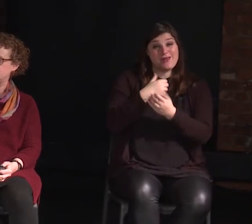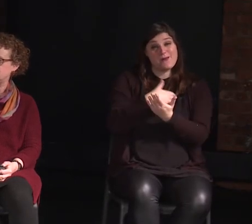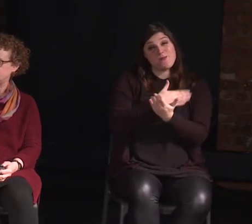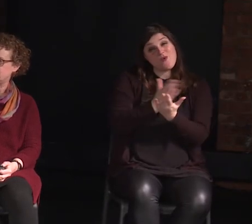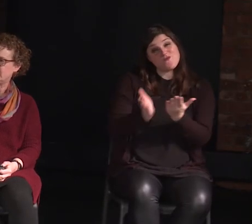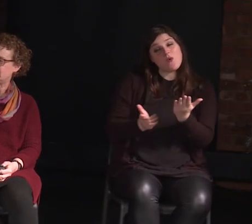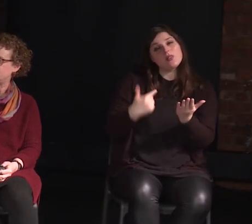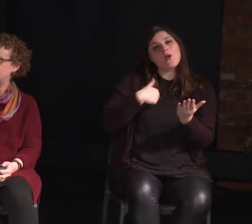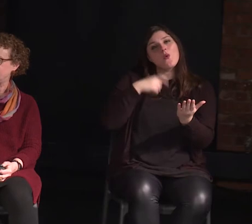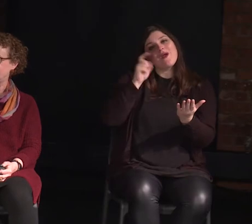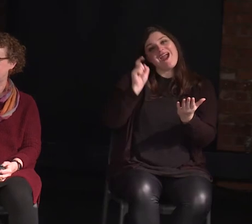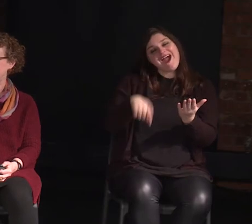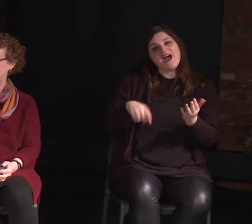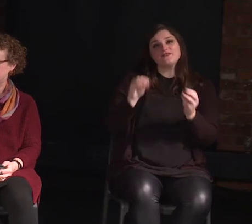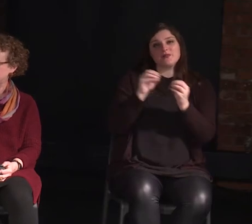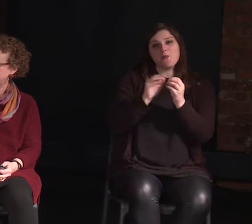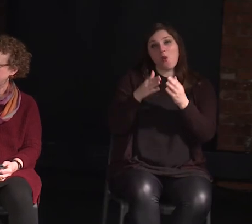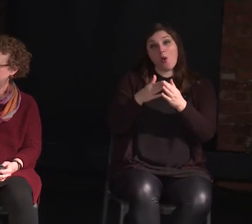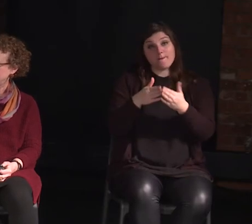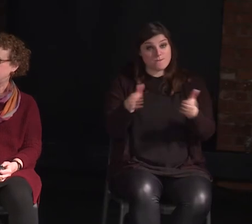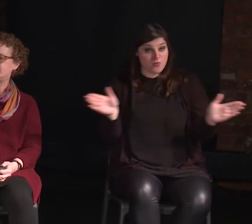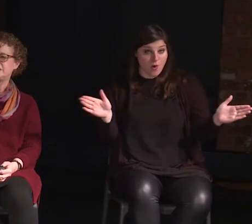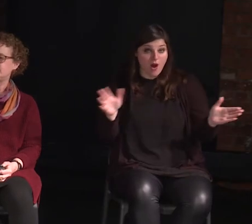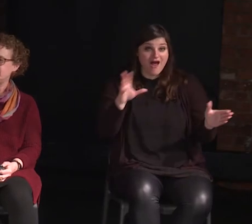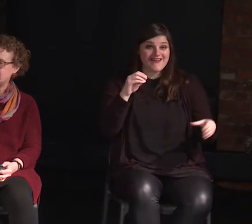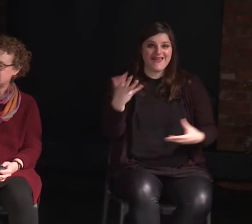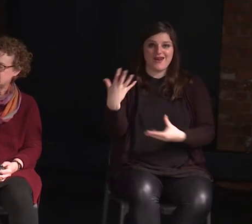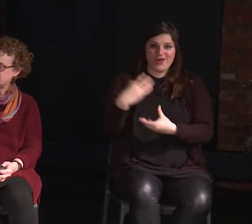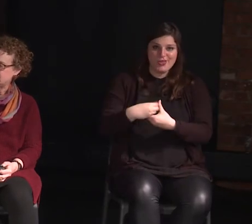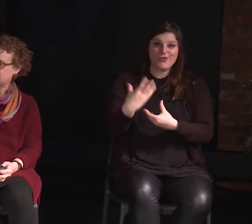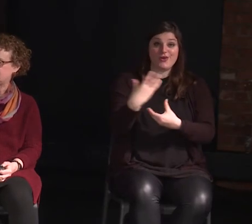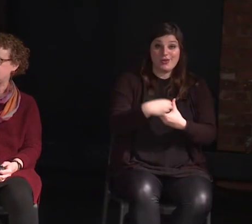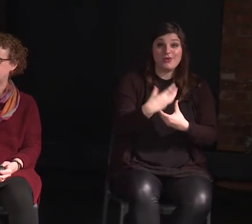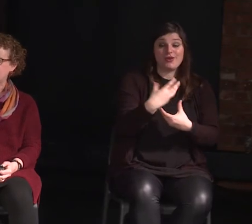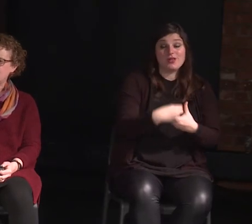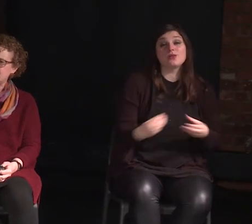much more actively than we have historically but this predates the administration.